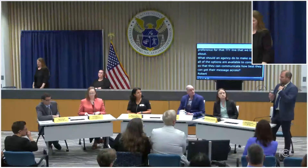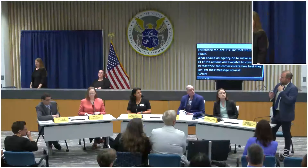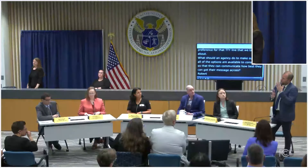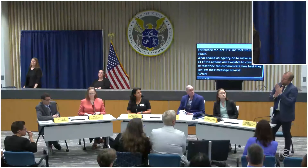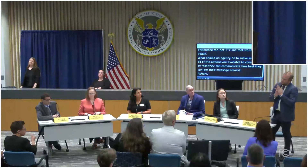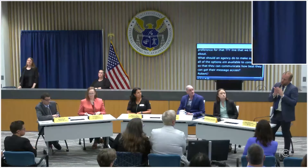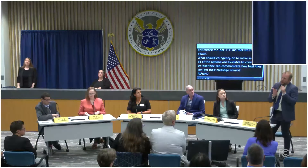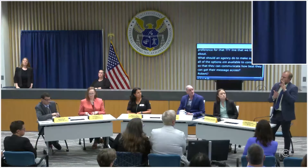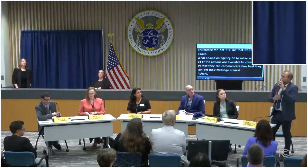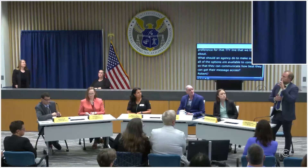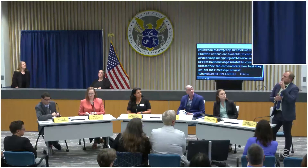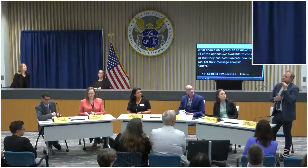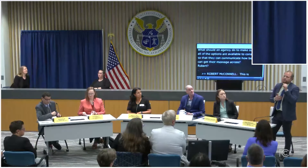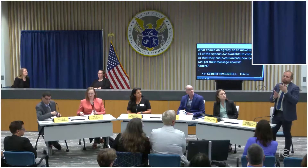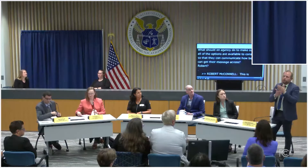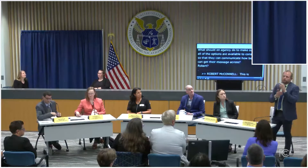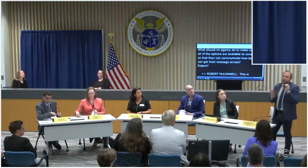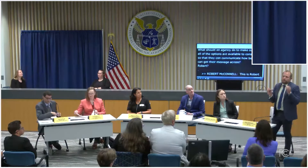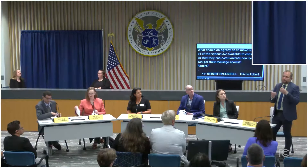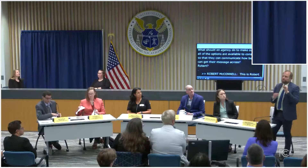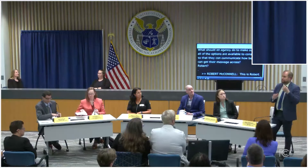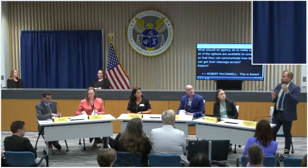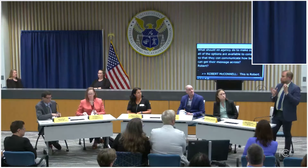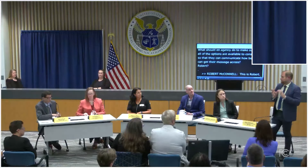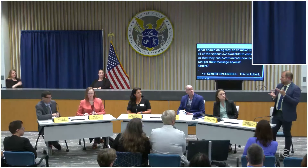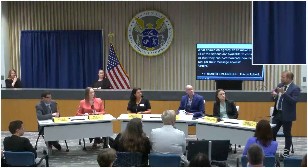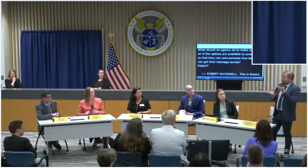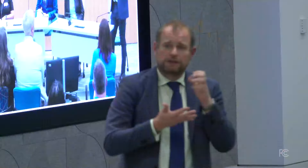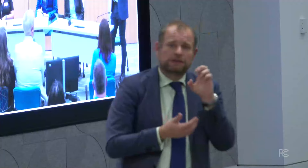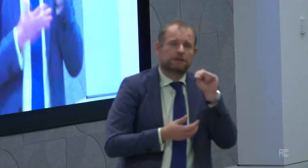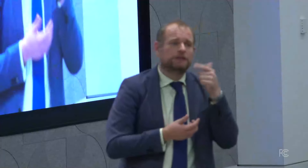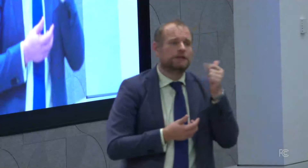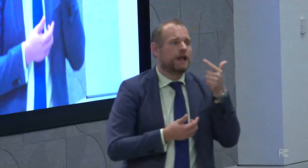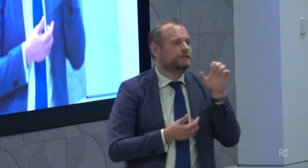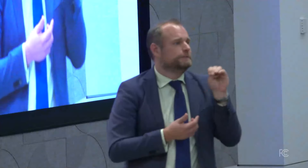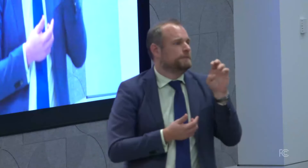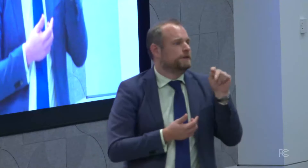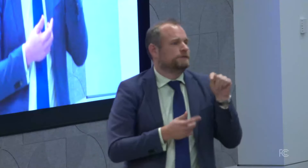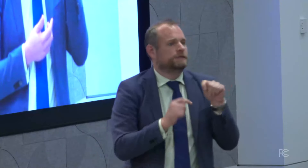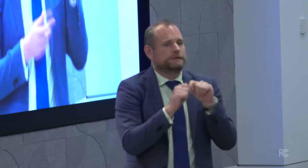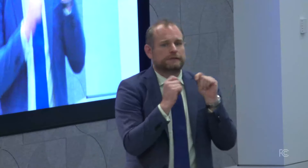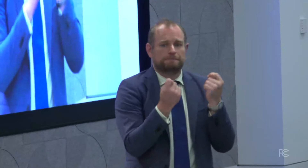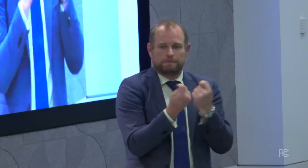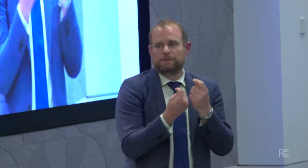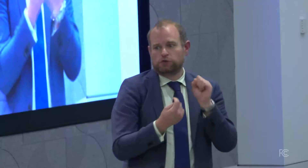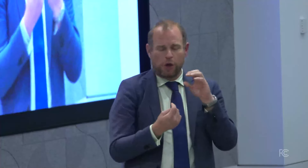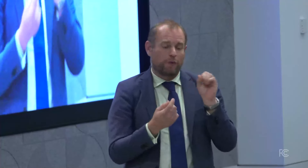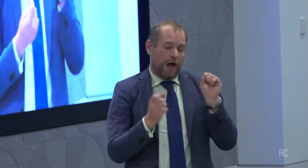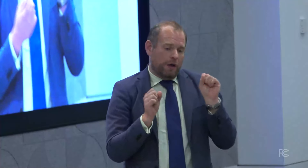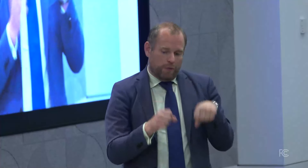THIS IS ROBERT.